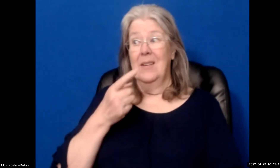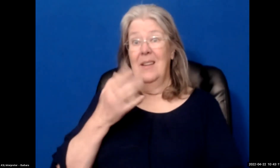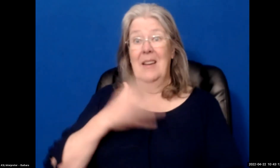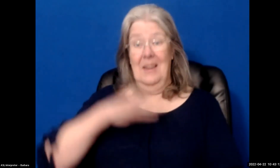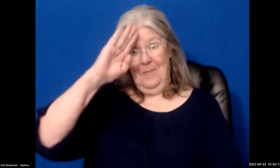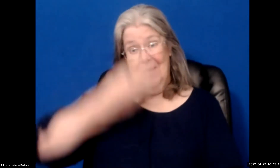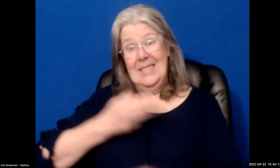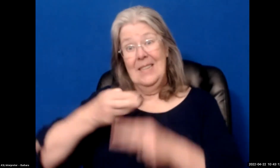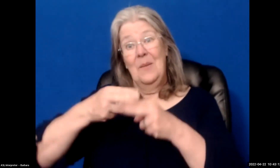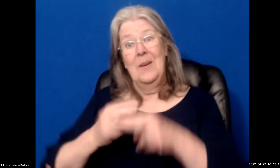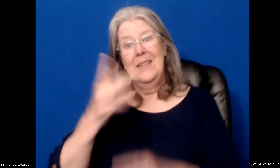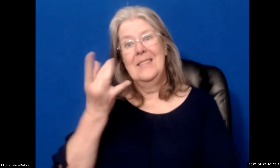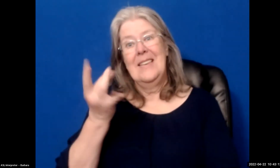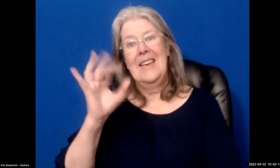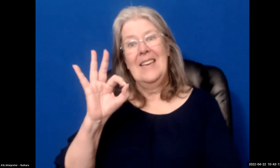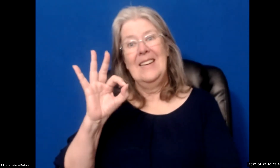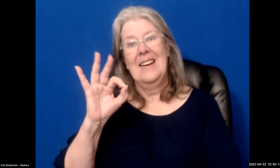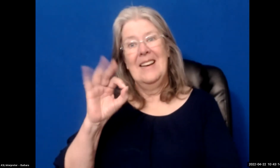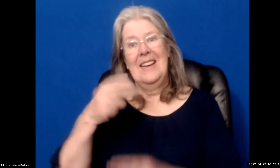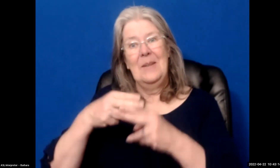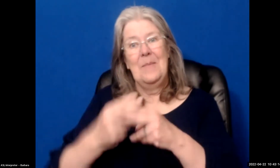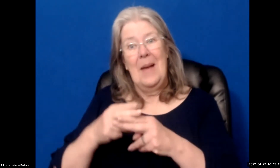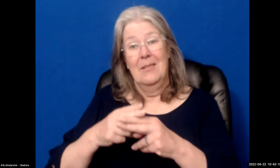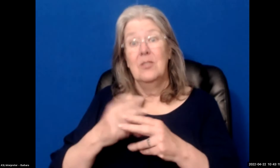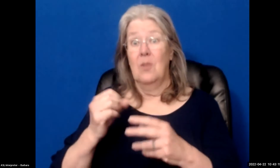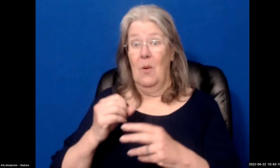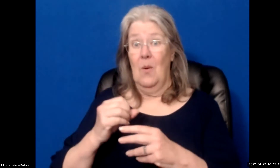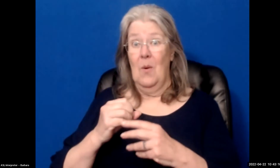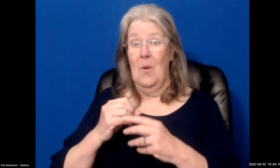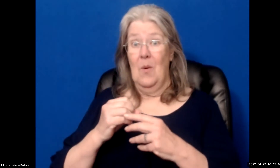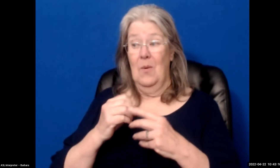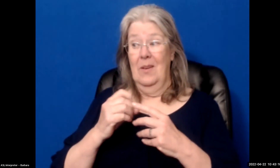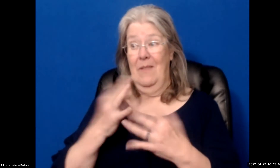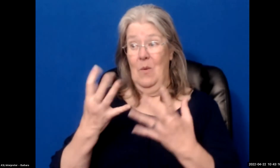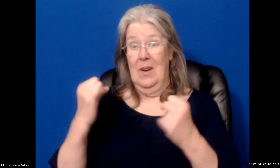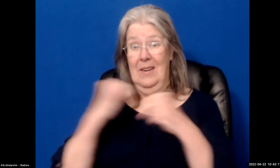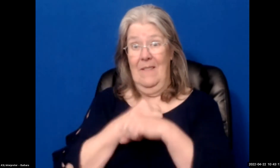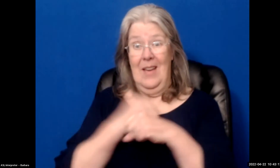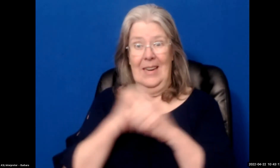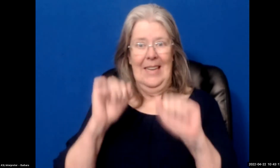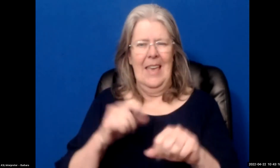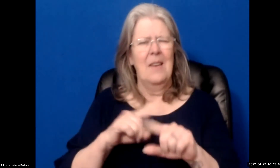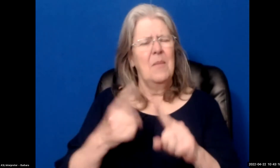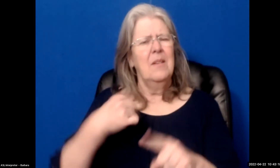one um, but they were -- they got a little team together and we were able to